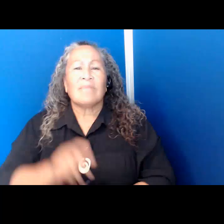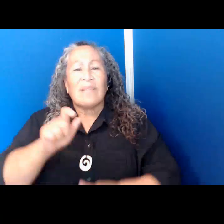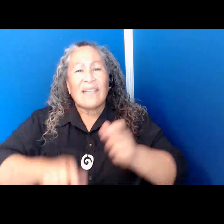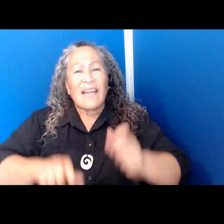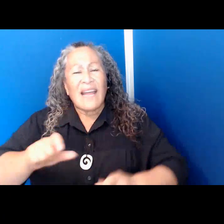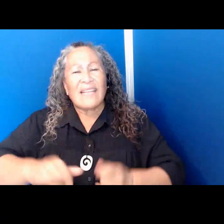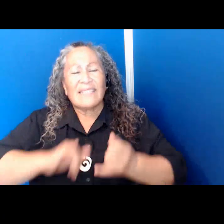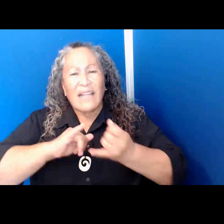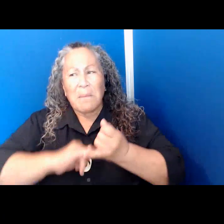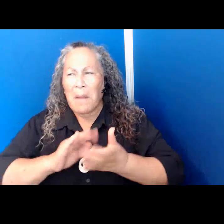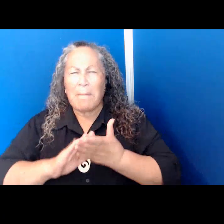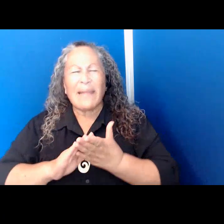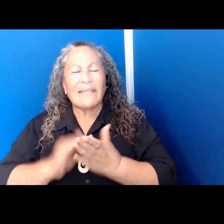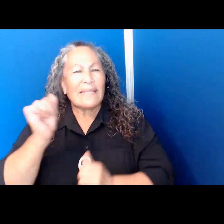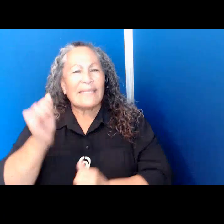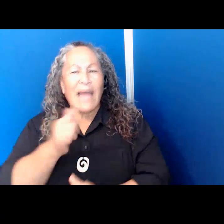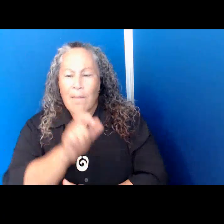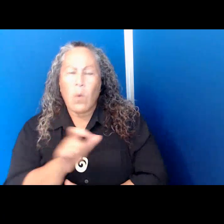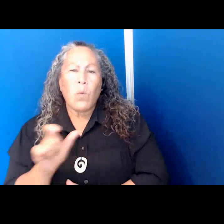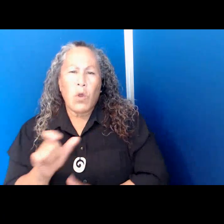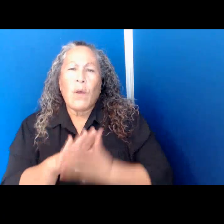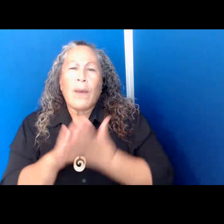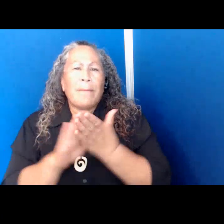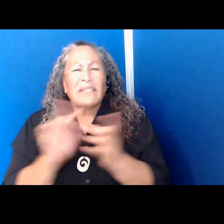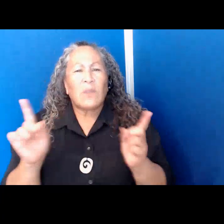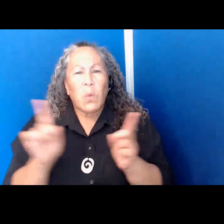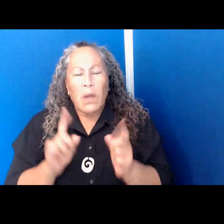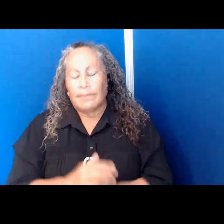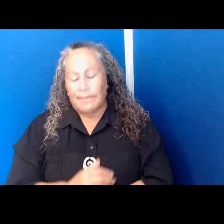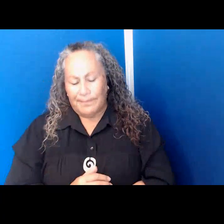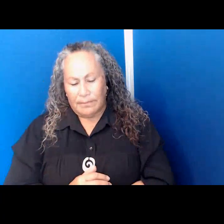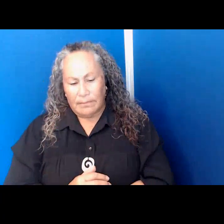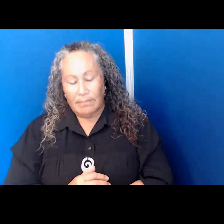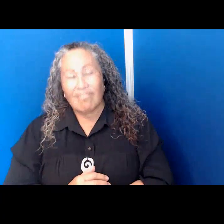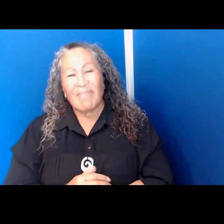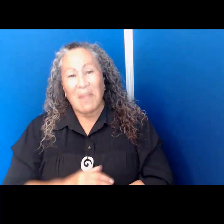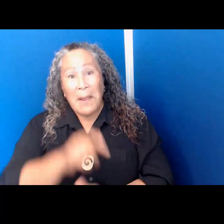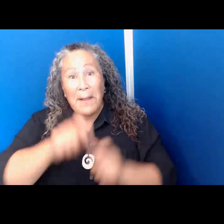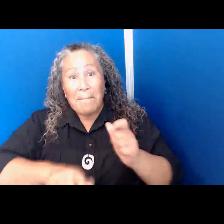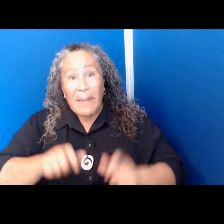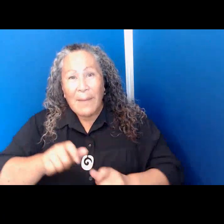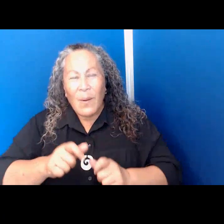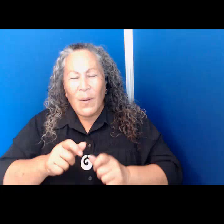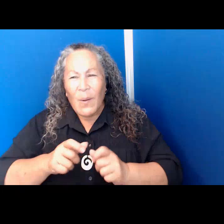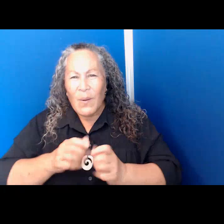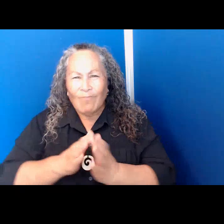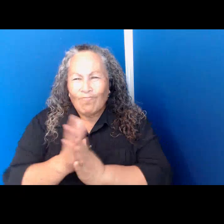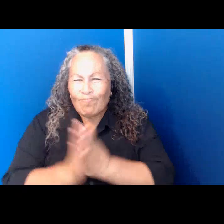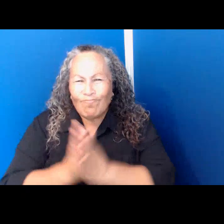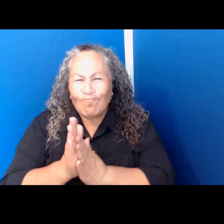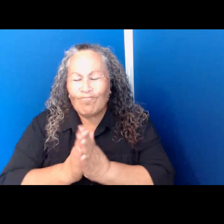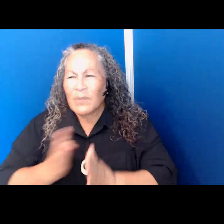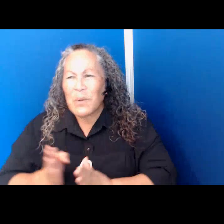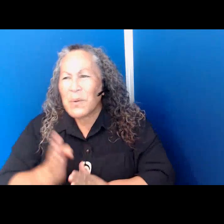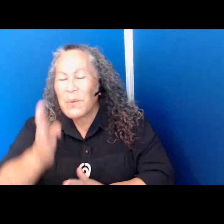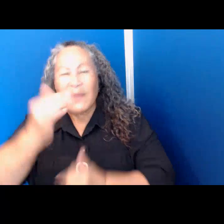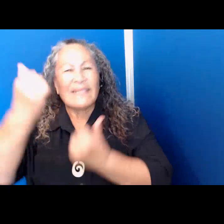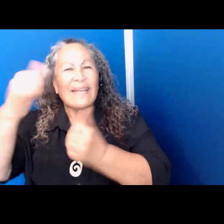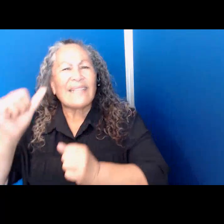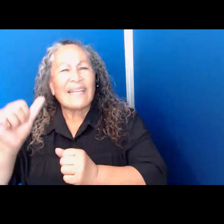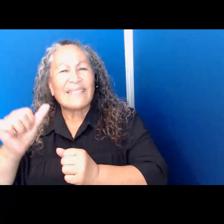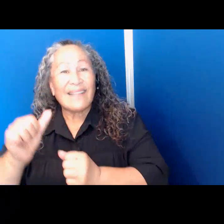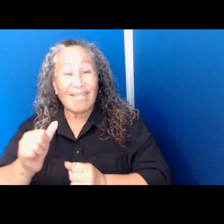term. It means people pursuing success and ultimately that's what we're trying to do